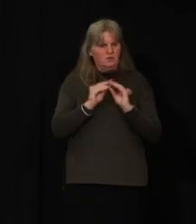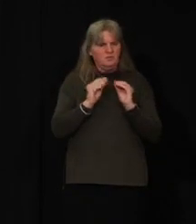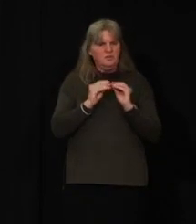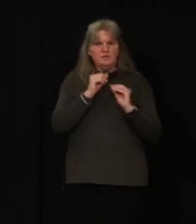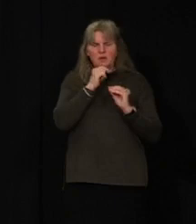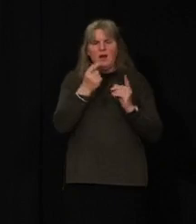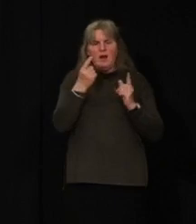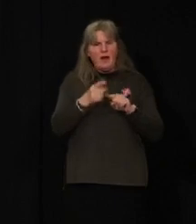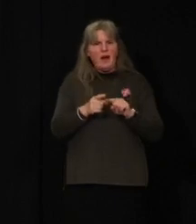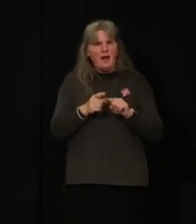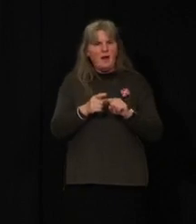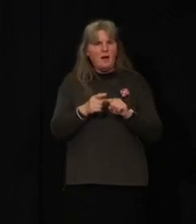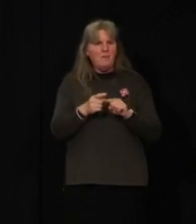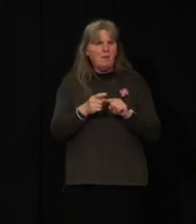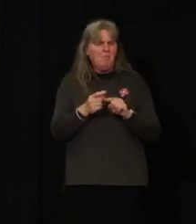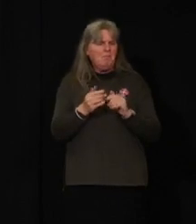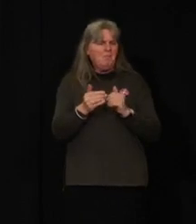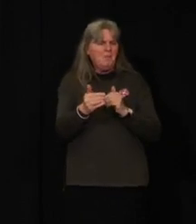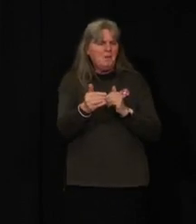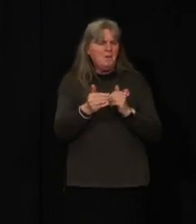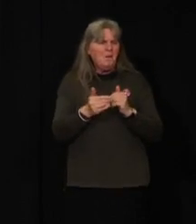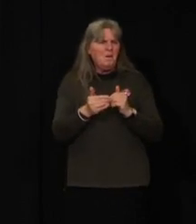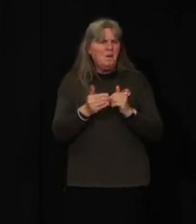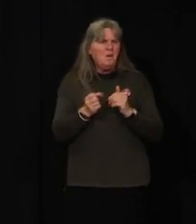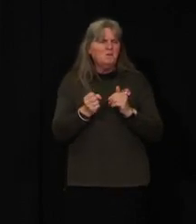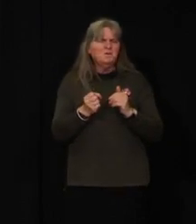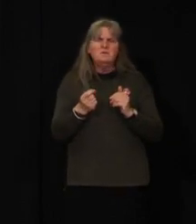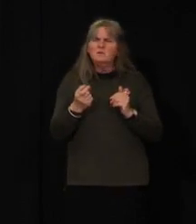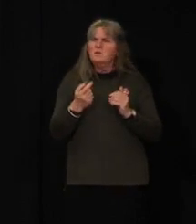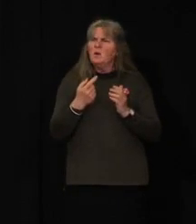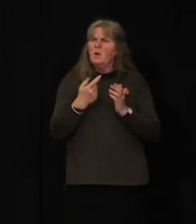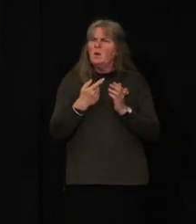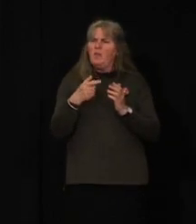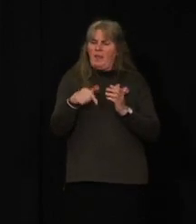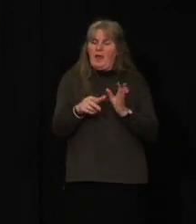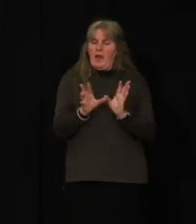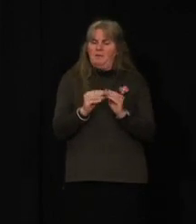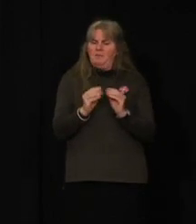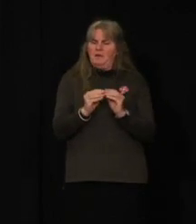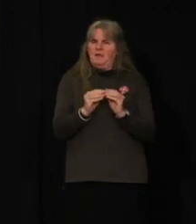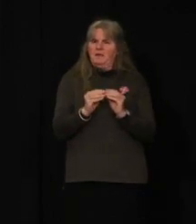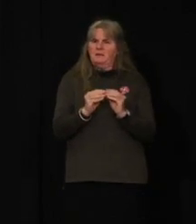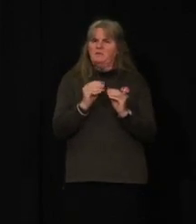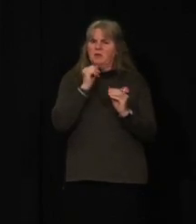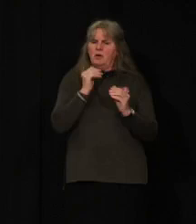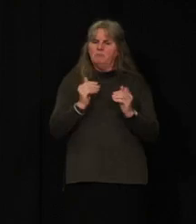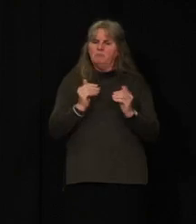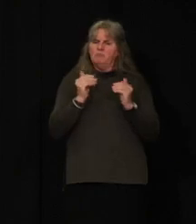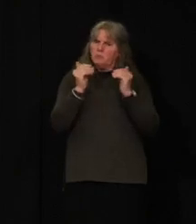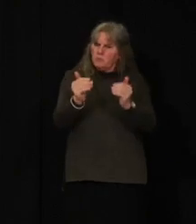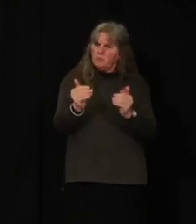would not occur. Can you go through the process of, you know, why the meetings won't be going ahead and again